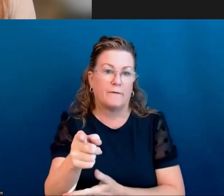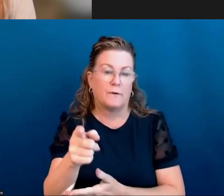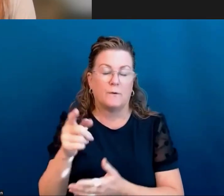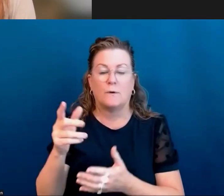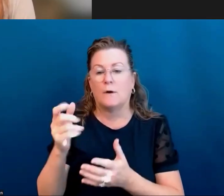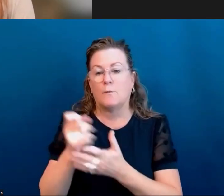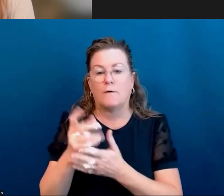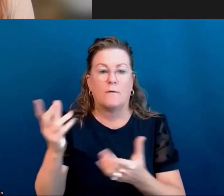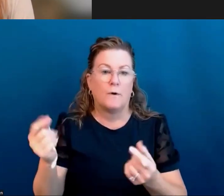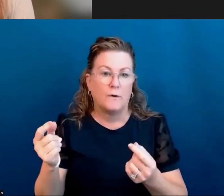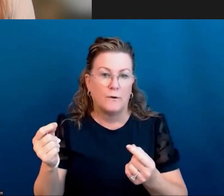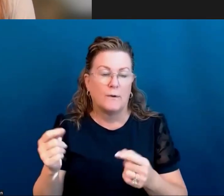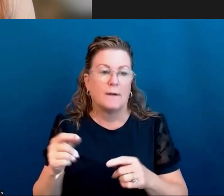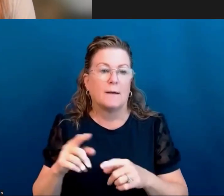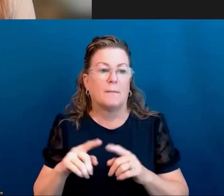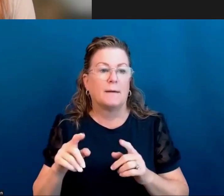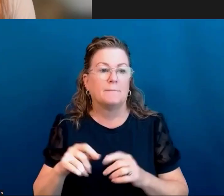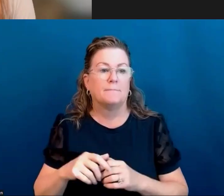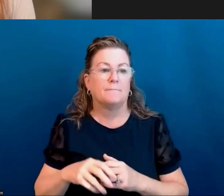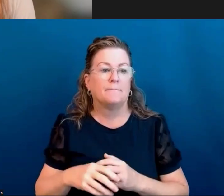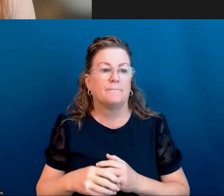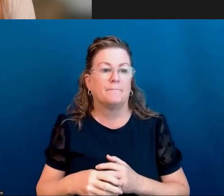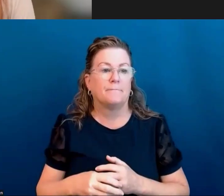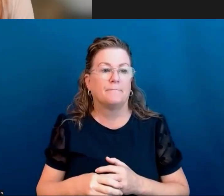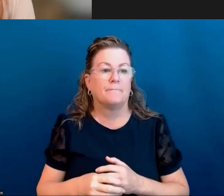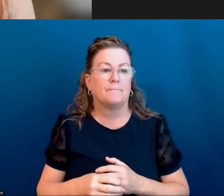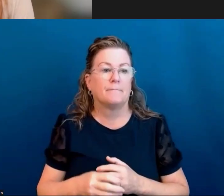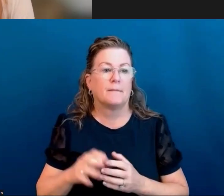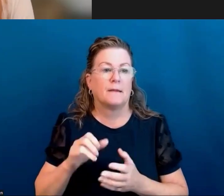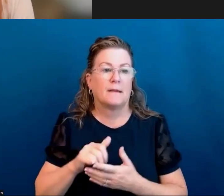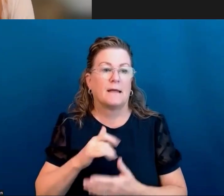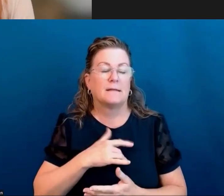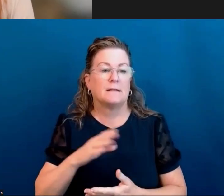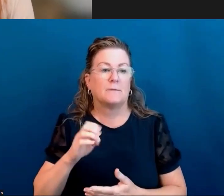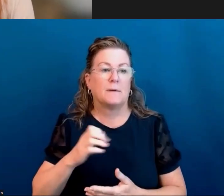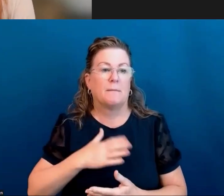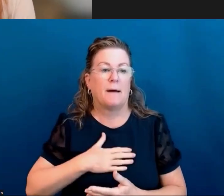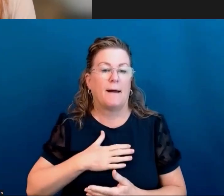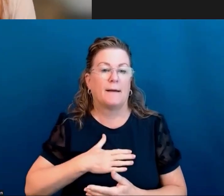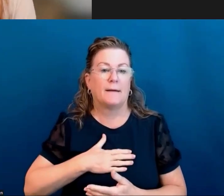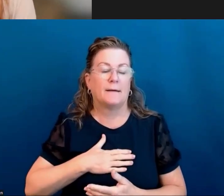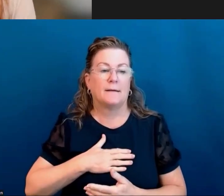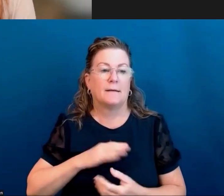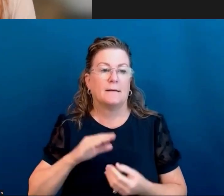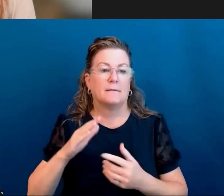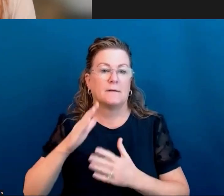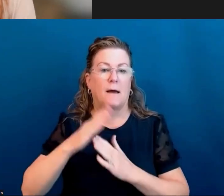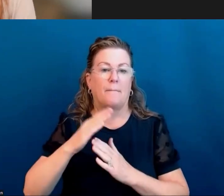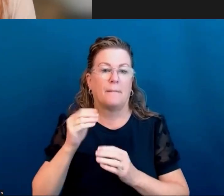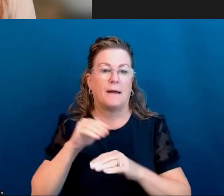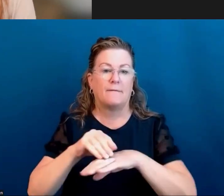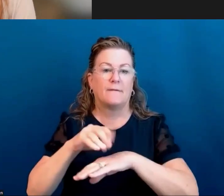you're doing, but that tends to be my my number one advice, great.